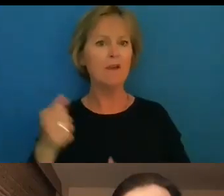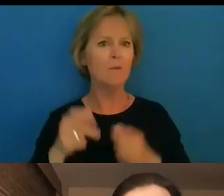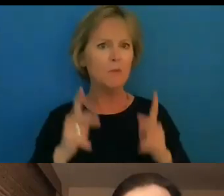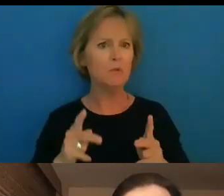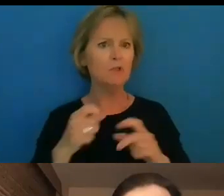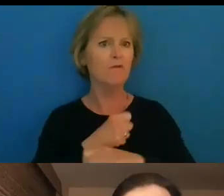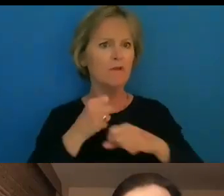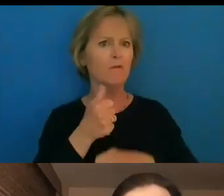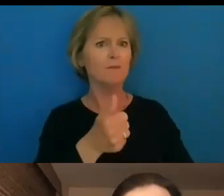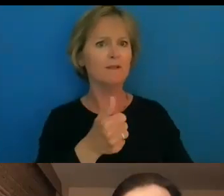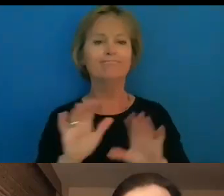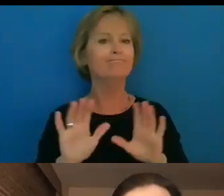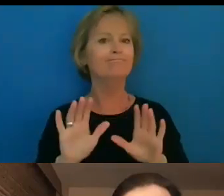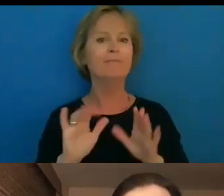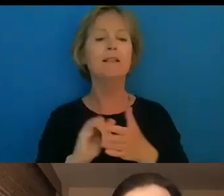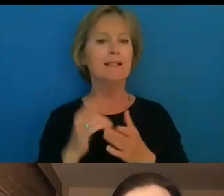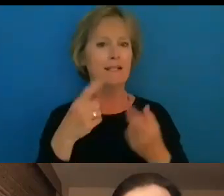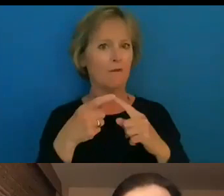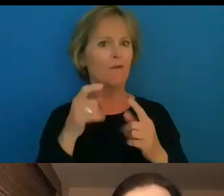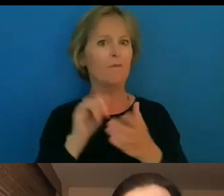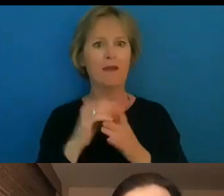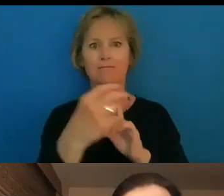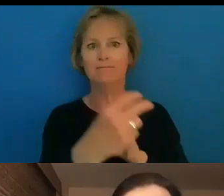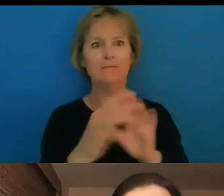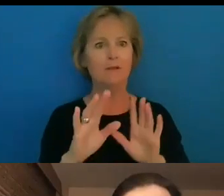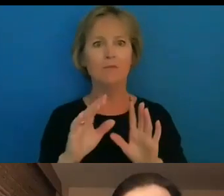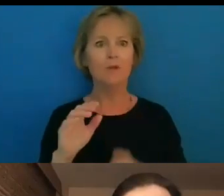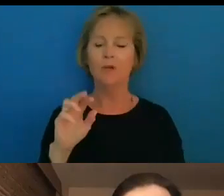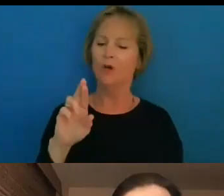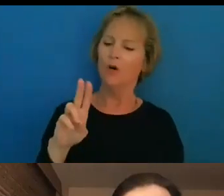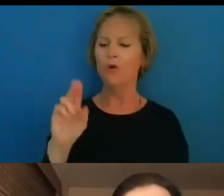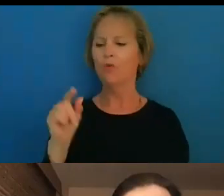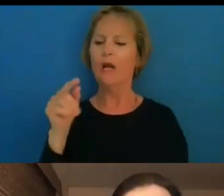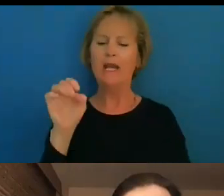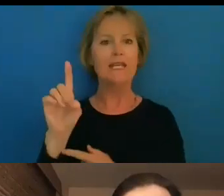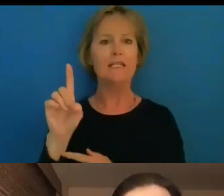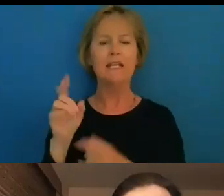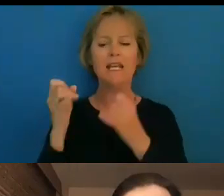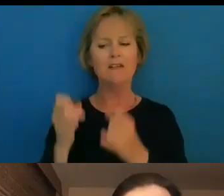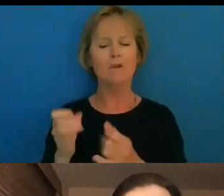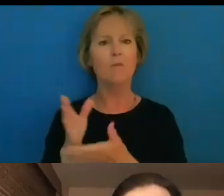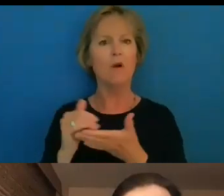That's where it's coming from, but rugged individualism part is a uniquely